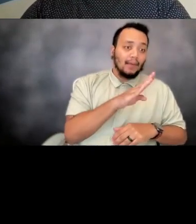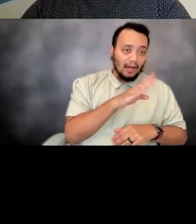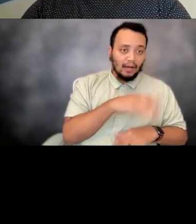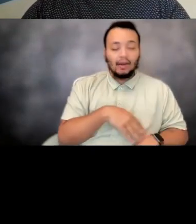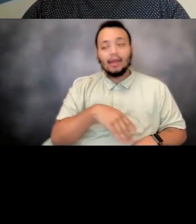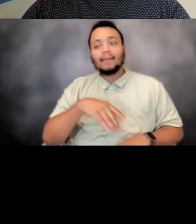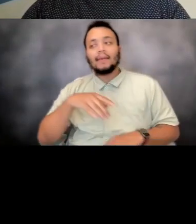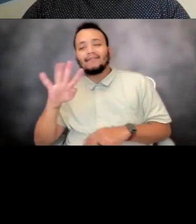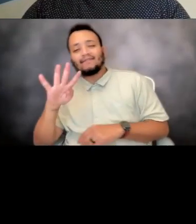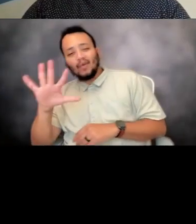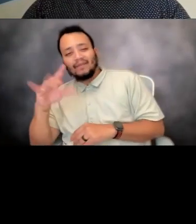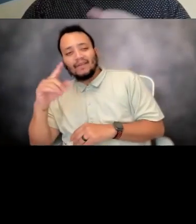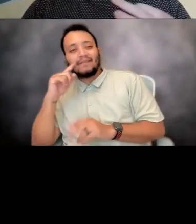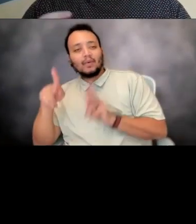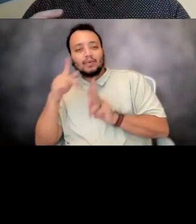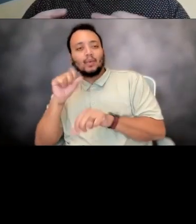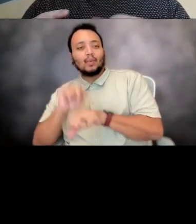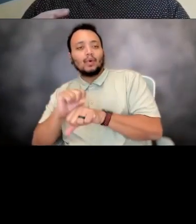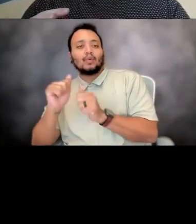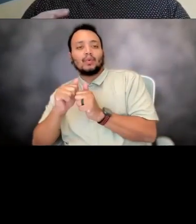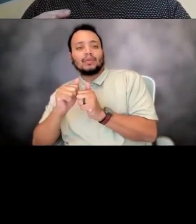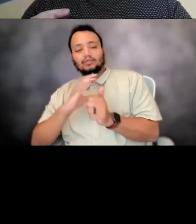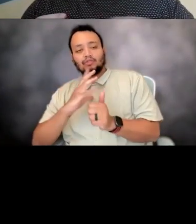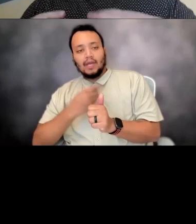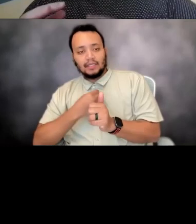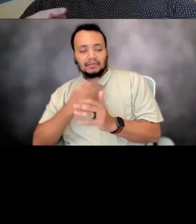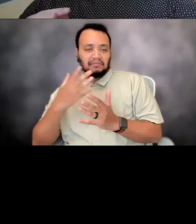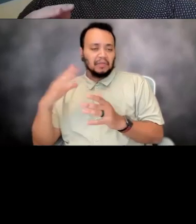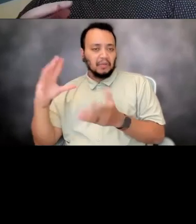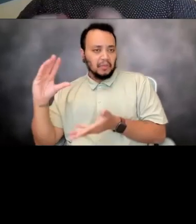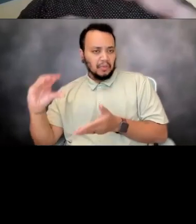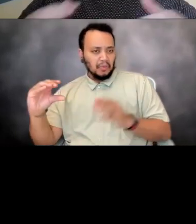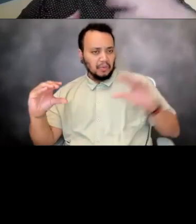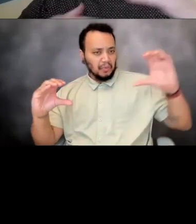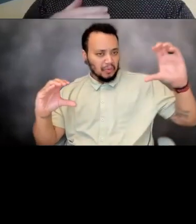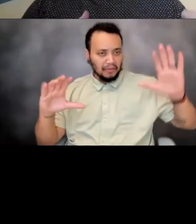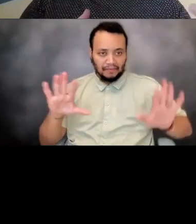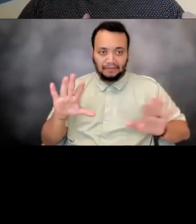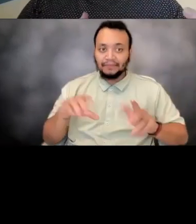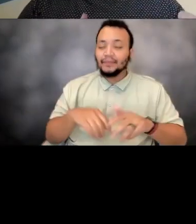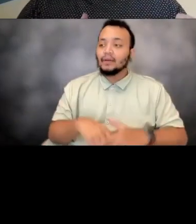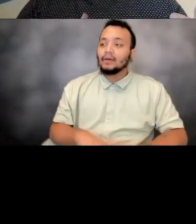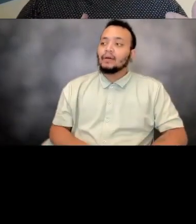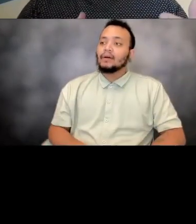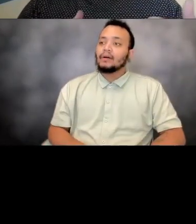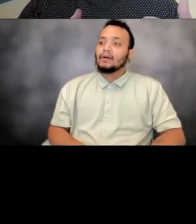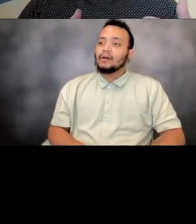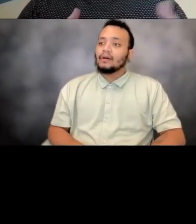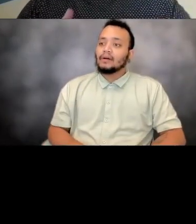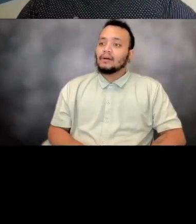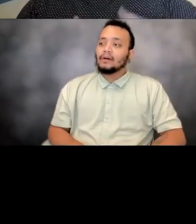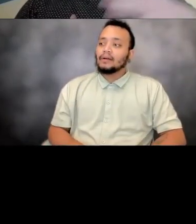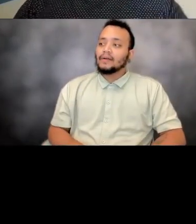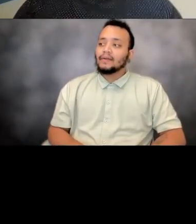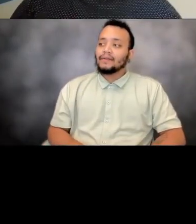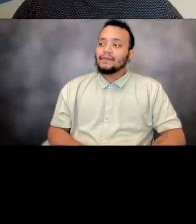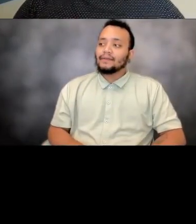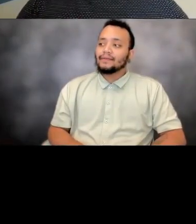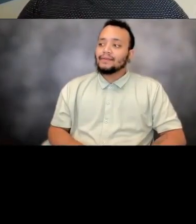We did find that, you know, folks, some people screened themselves out from even attending a session